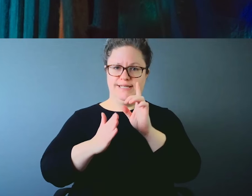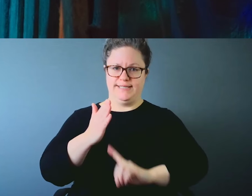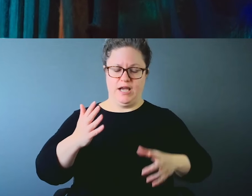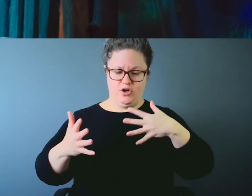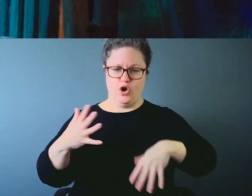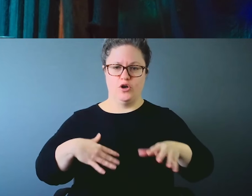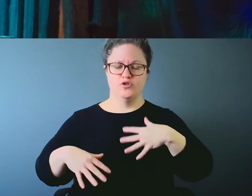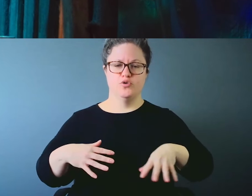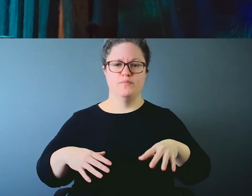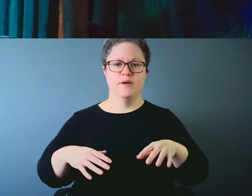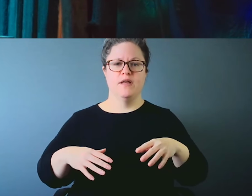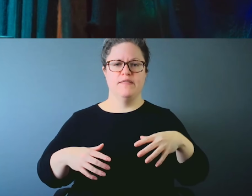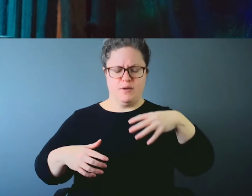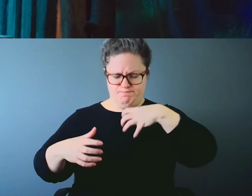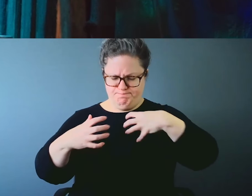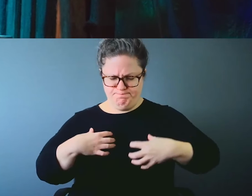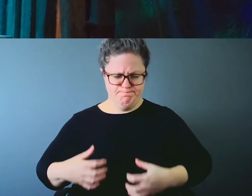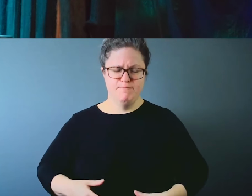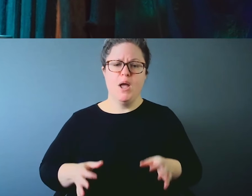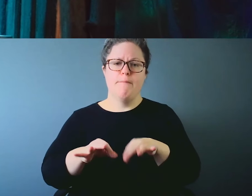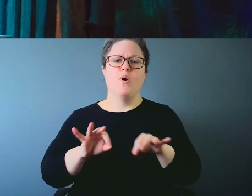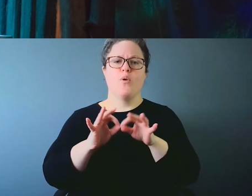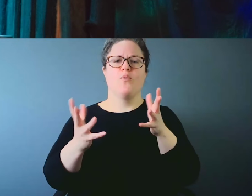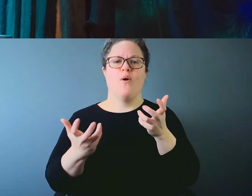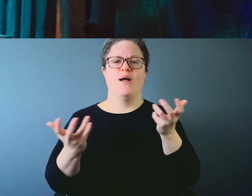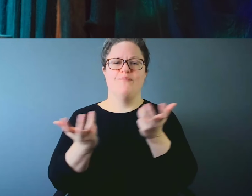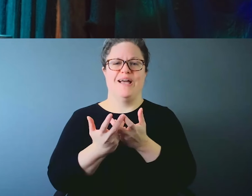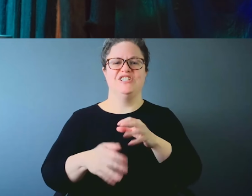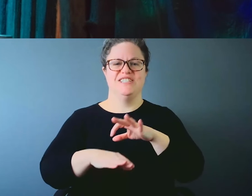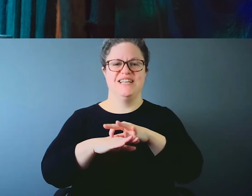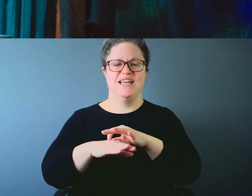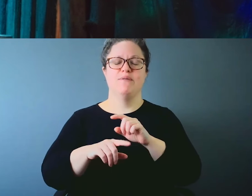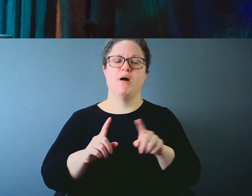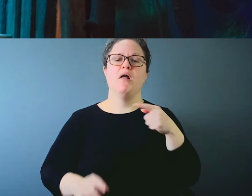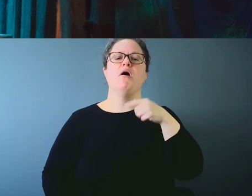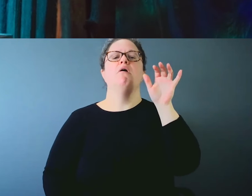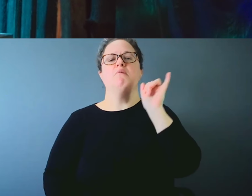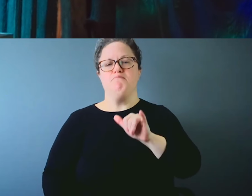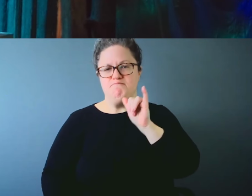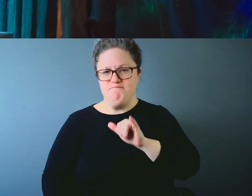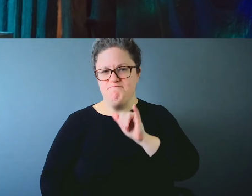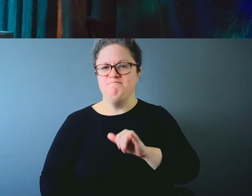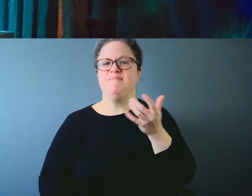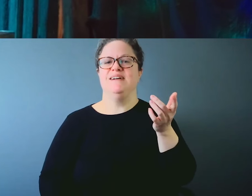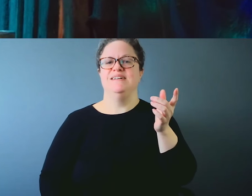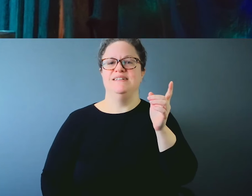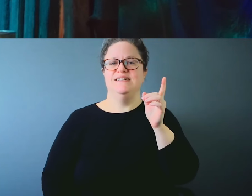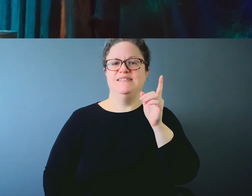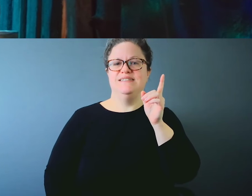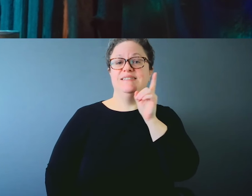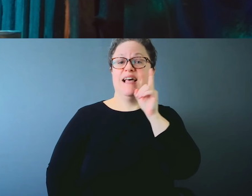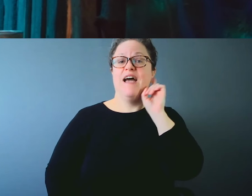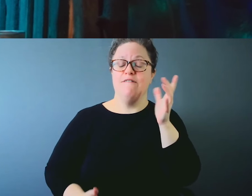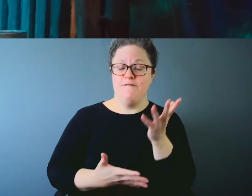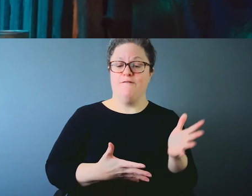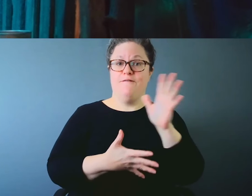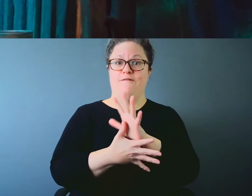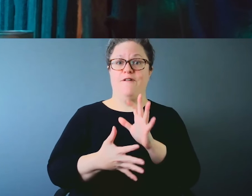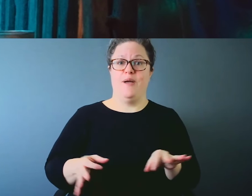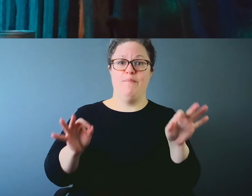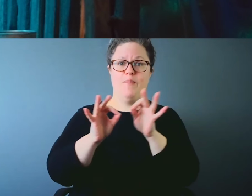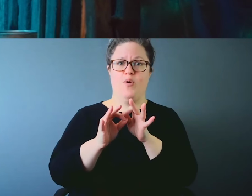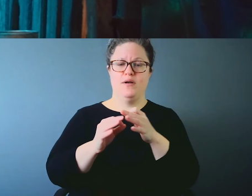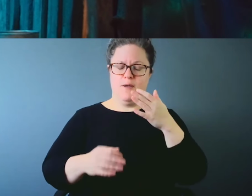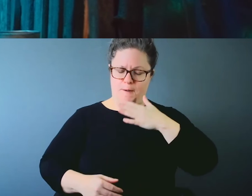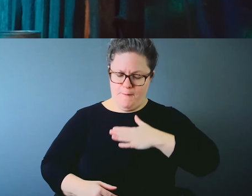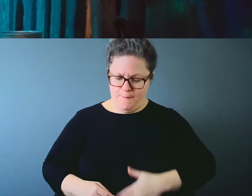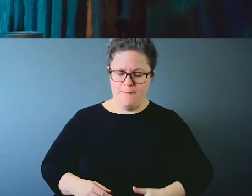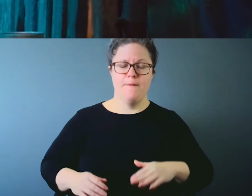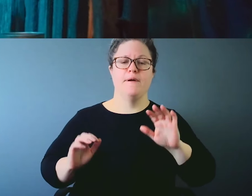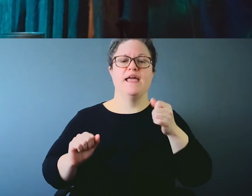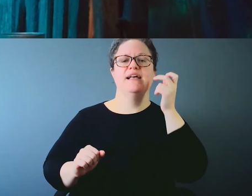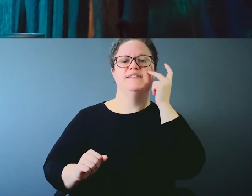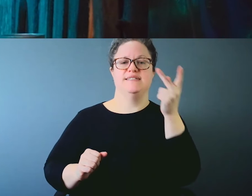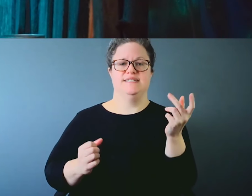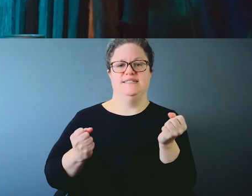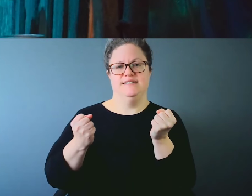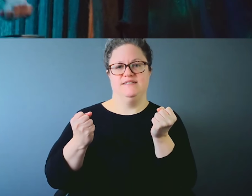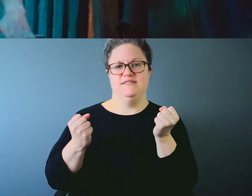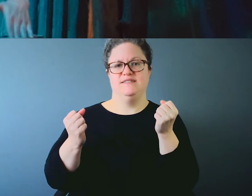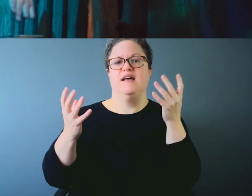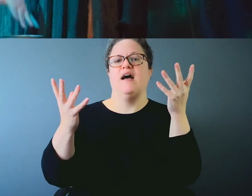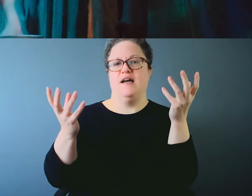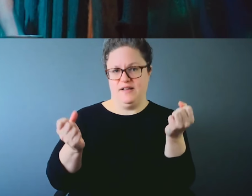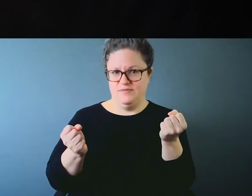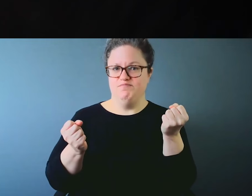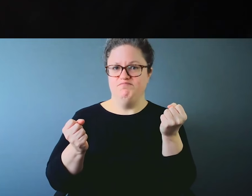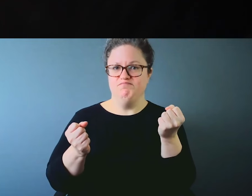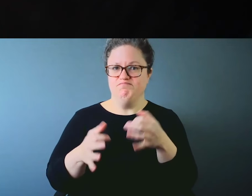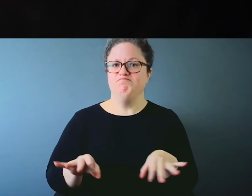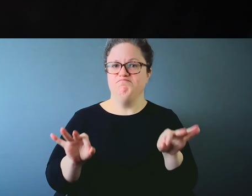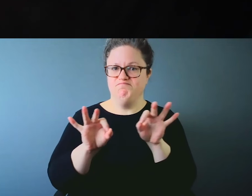is- the patterns are important to complement the skin tones. But then the learning was like, if the importance of the signs that they're producing the rest of the body become just like the white canvas, and